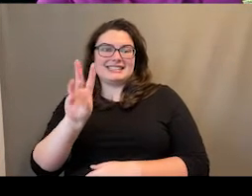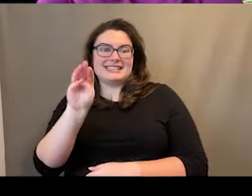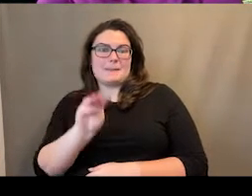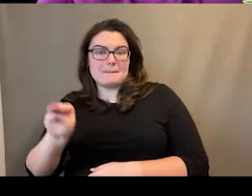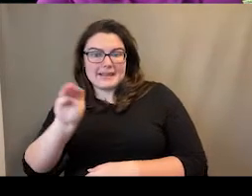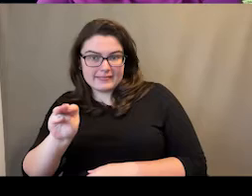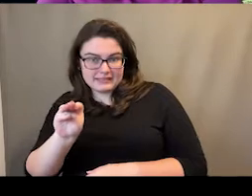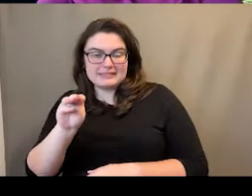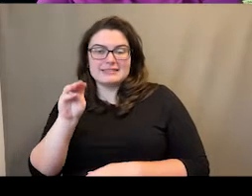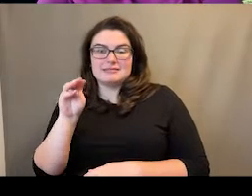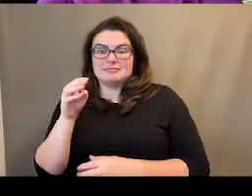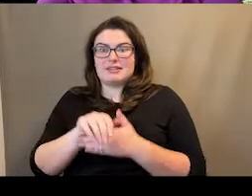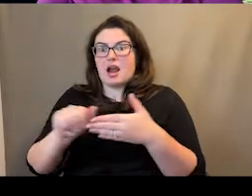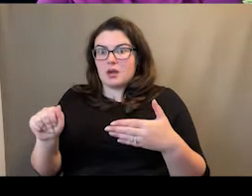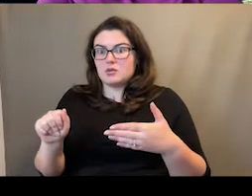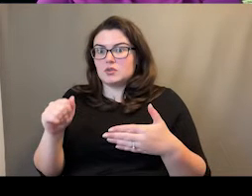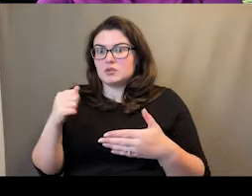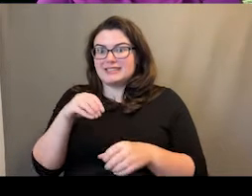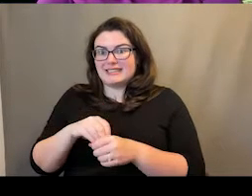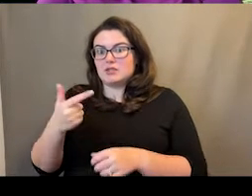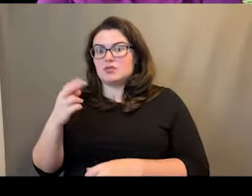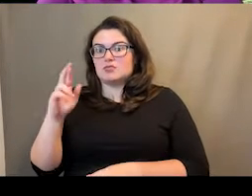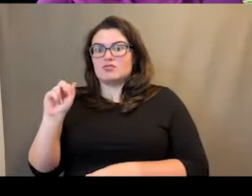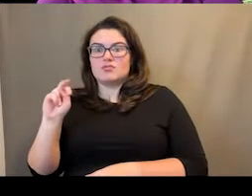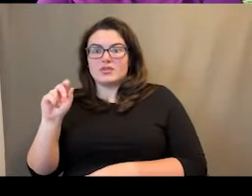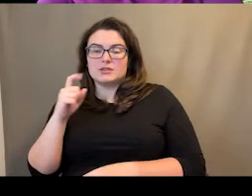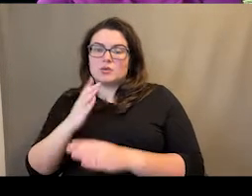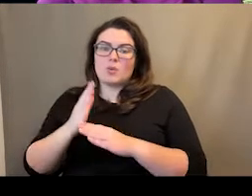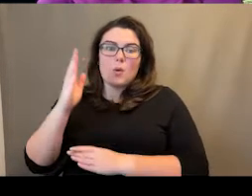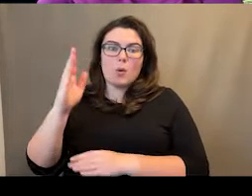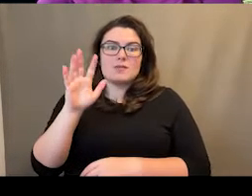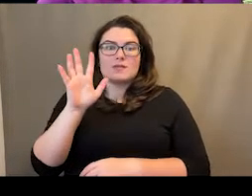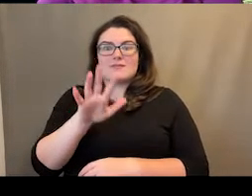to over 5,500 people were supported,